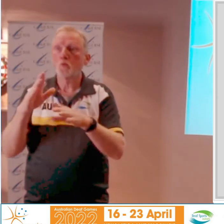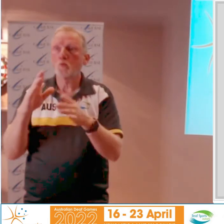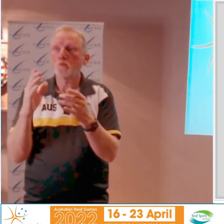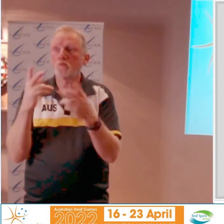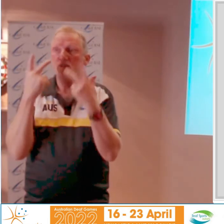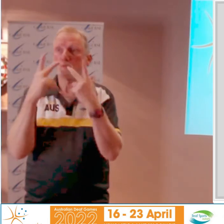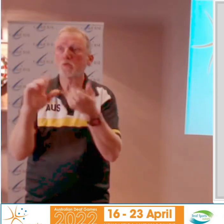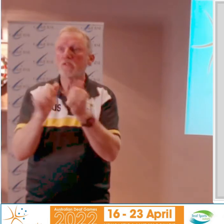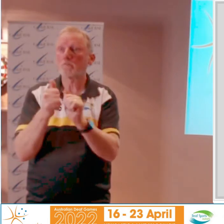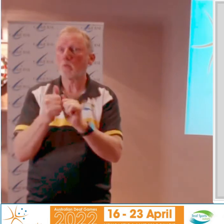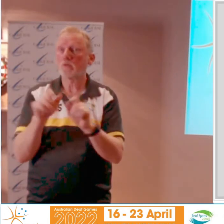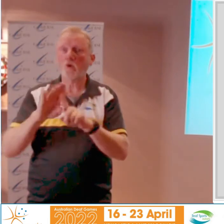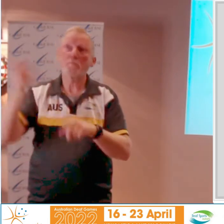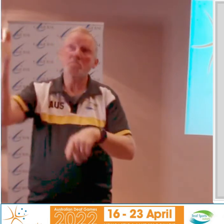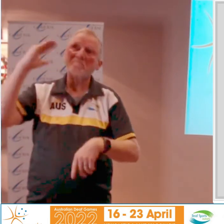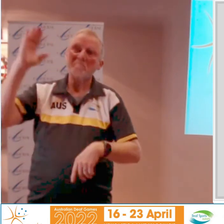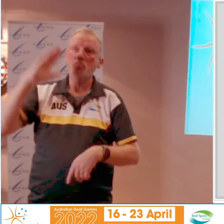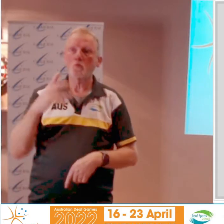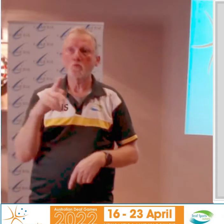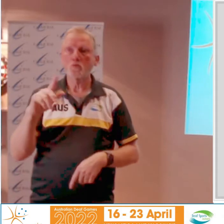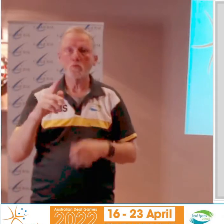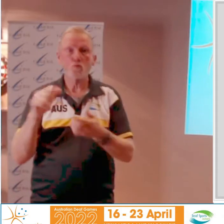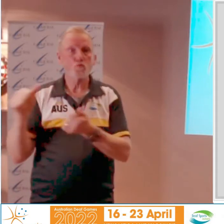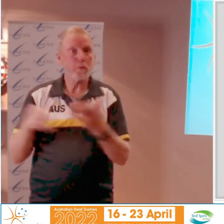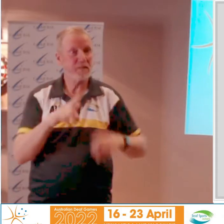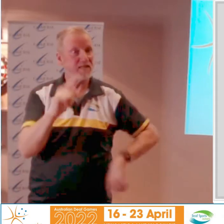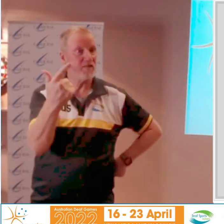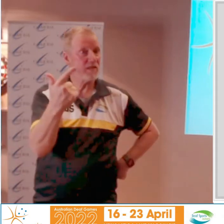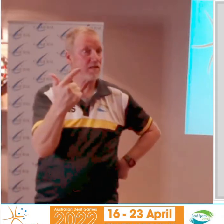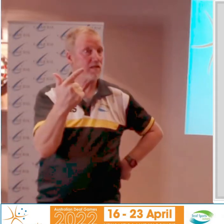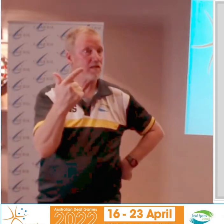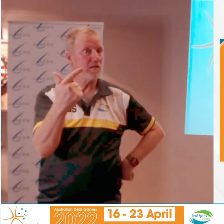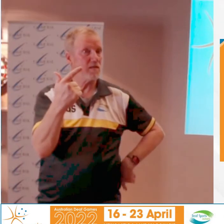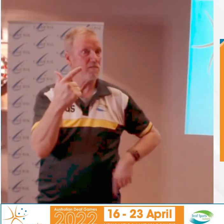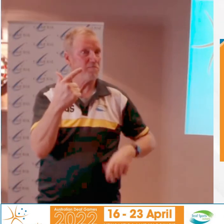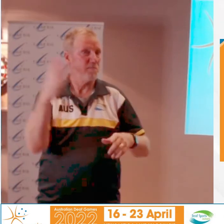so we've got lots of new demonstration sports coming up especially in the last game rugby sevens